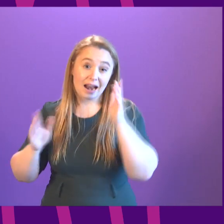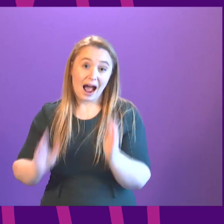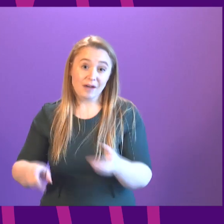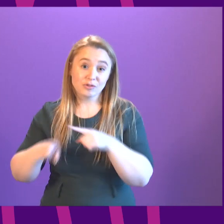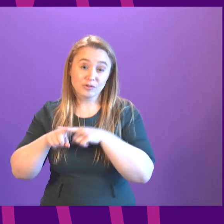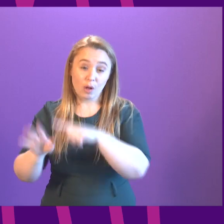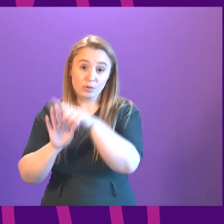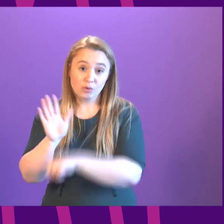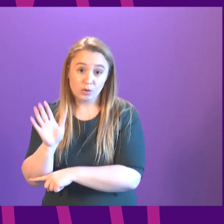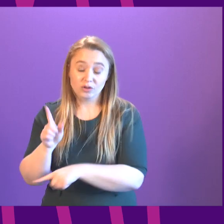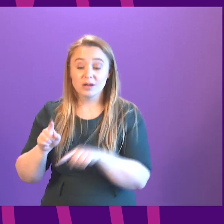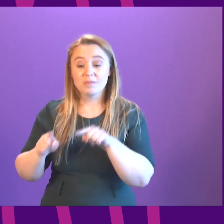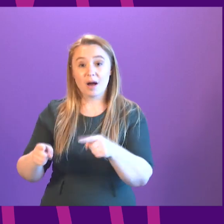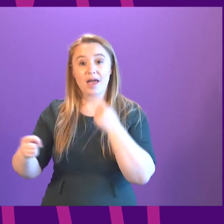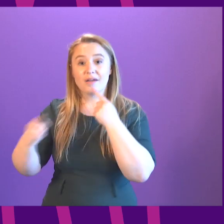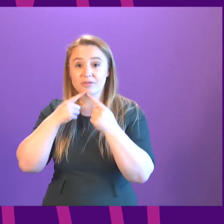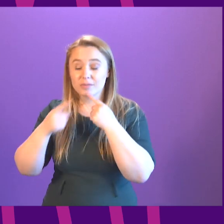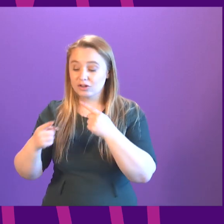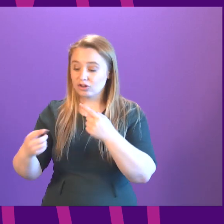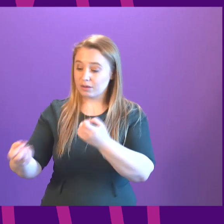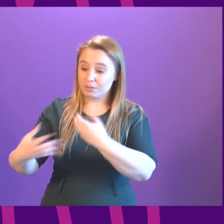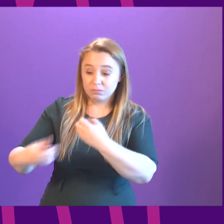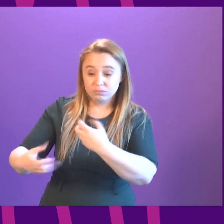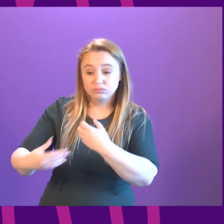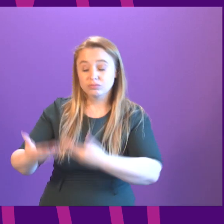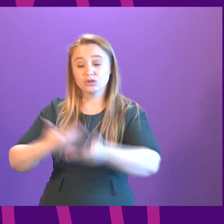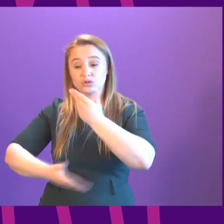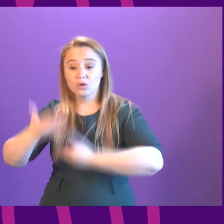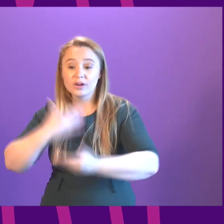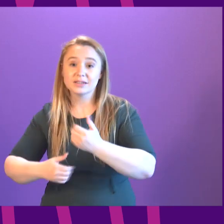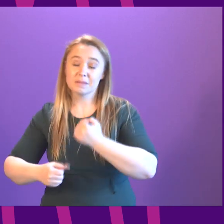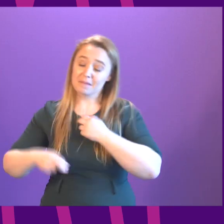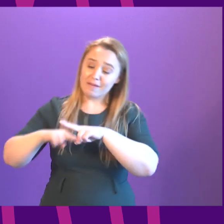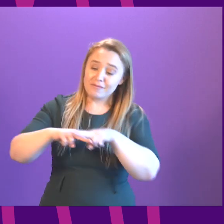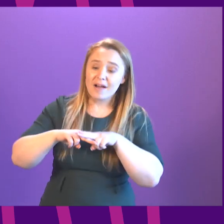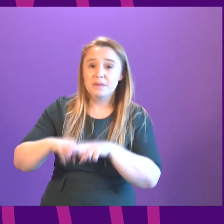heartbreaking terms—the impact on them and their families. I cannot take away that impact